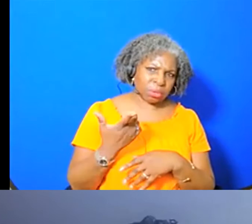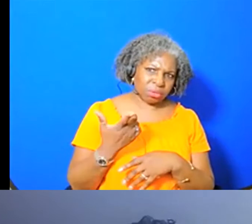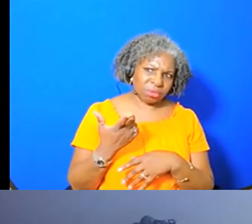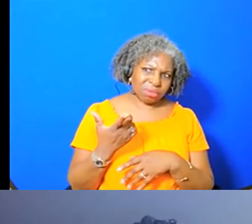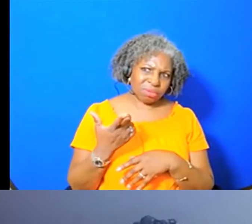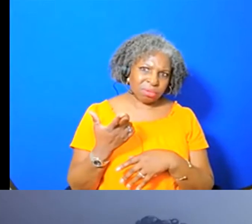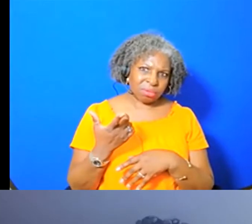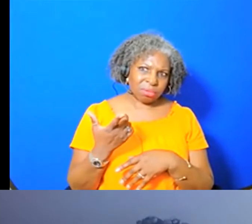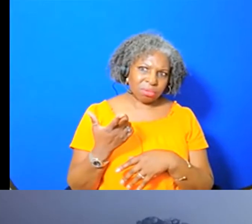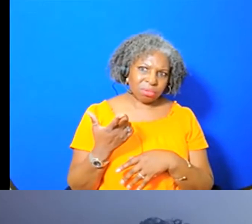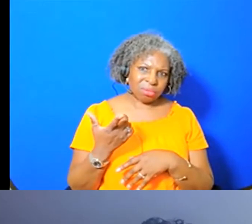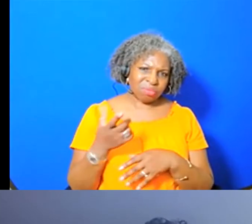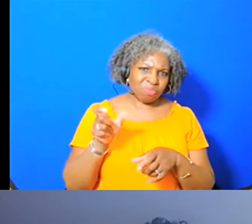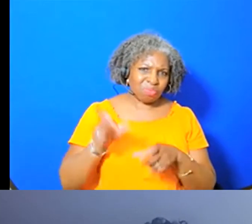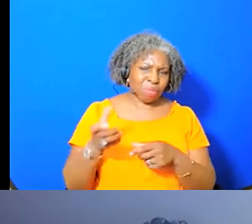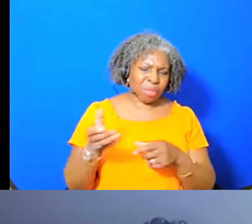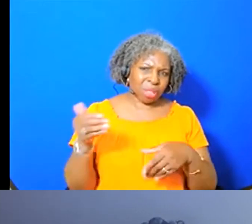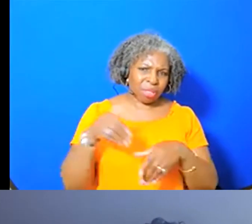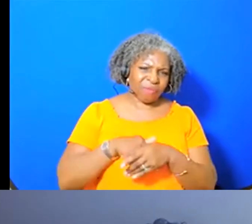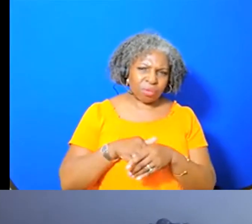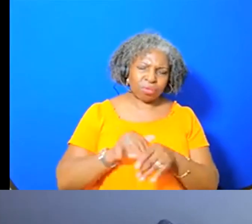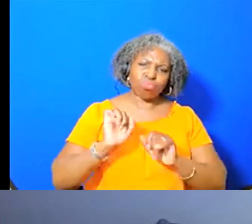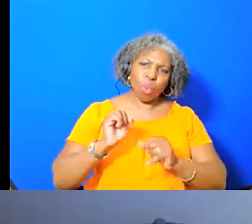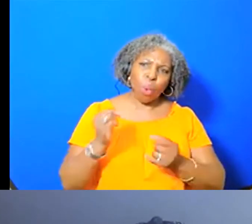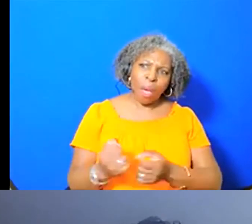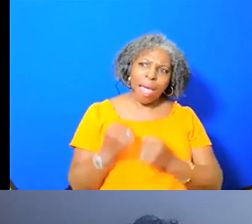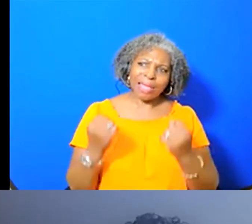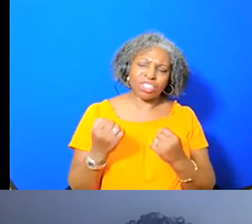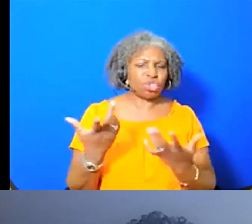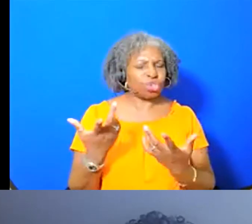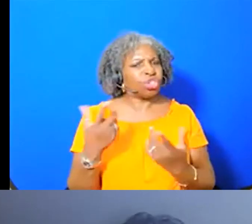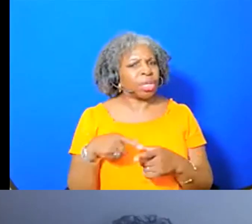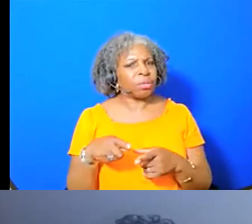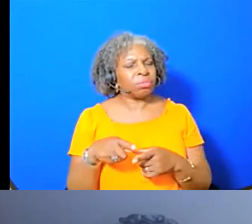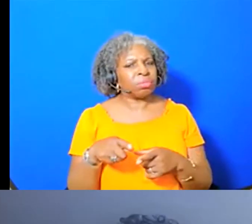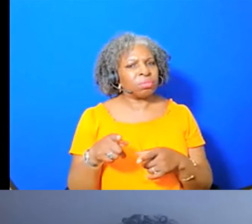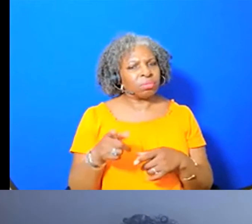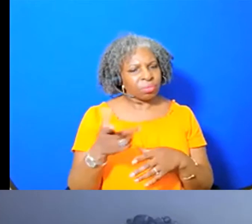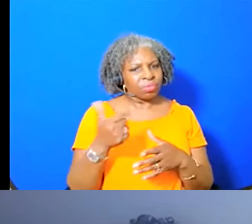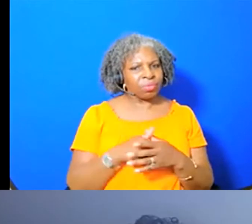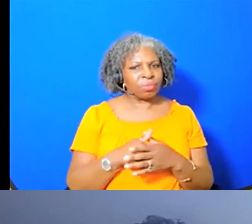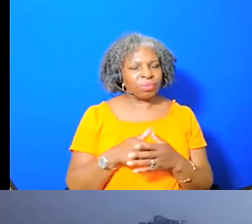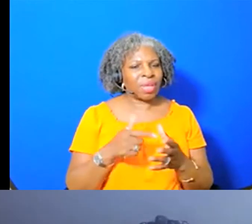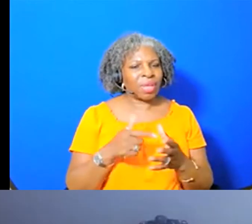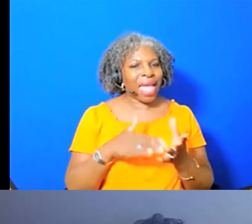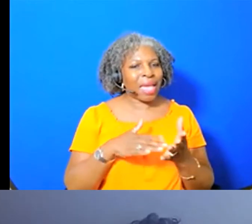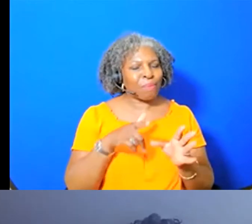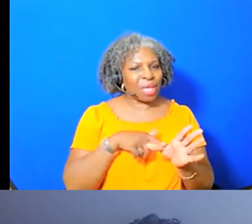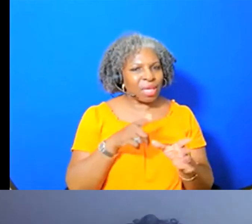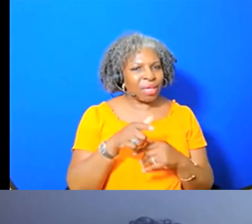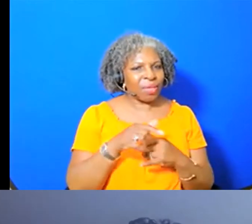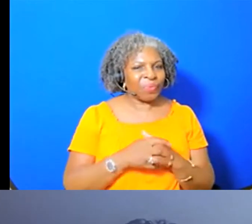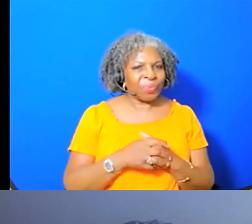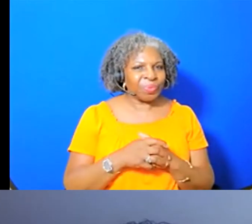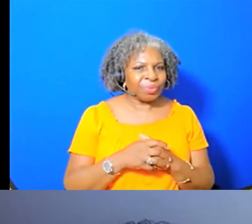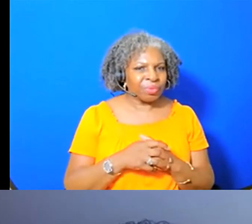the kind of energy is on this on the site. So, I'll start with Amy, and then I'll come back to Andy, if that's okay? >> AMY: Thank you. Thank you,